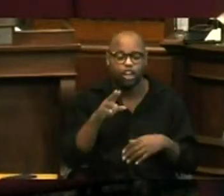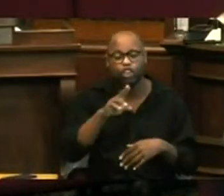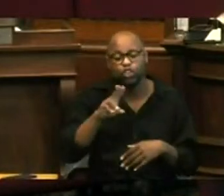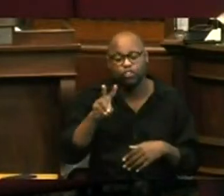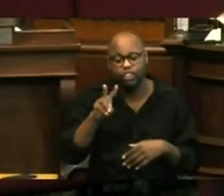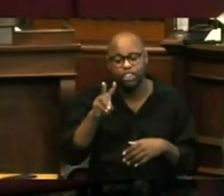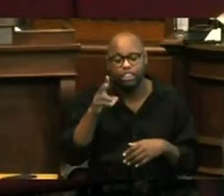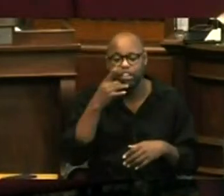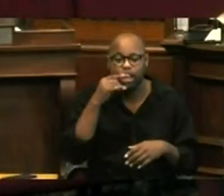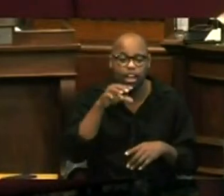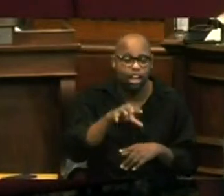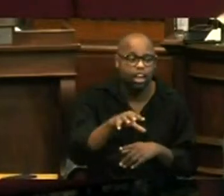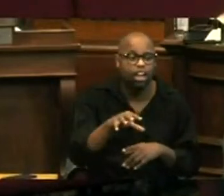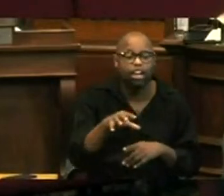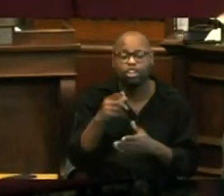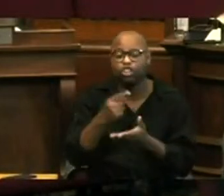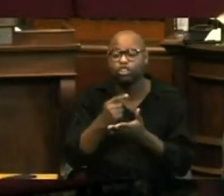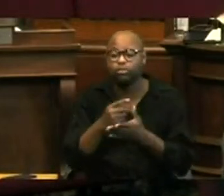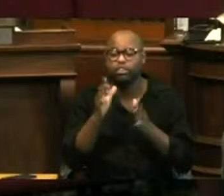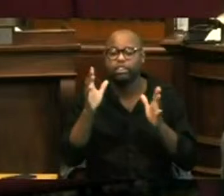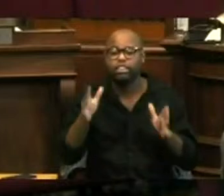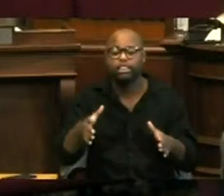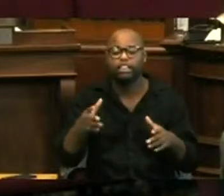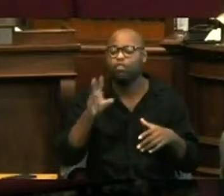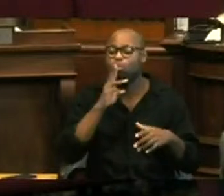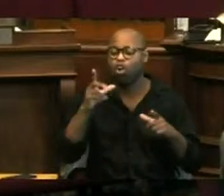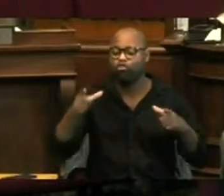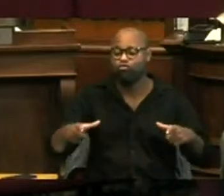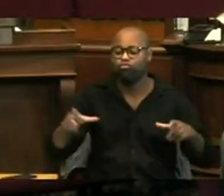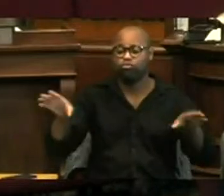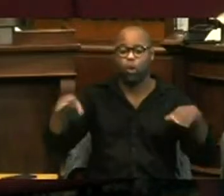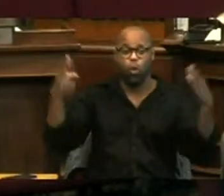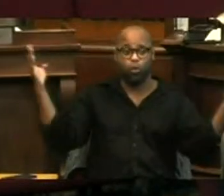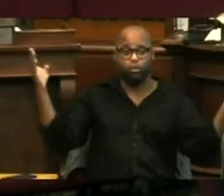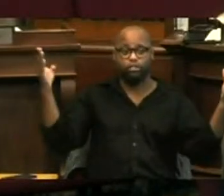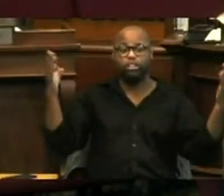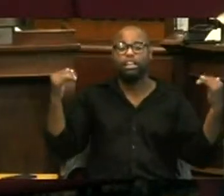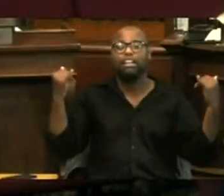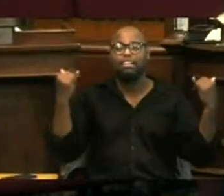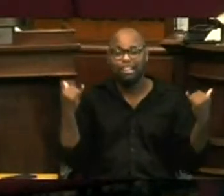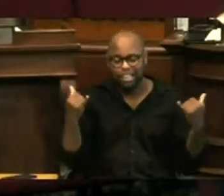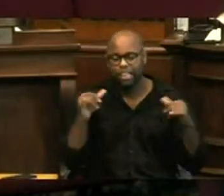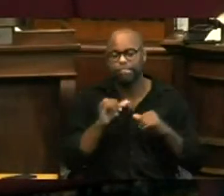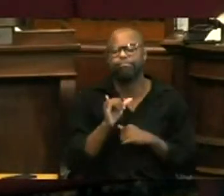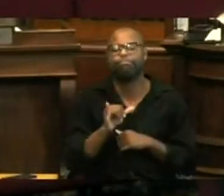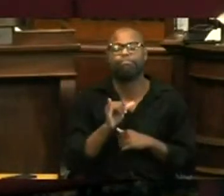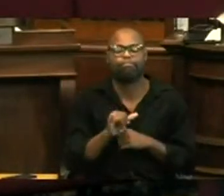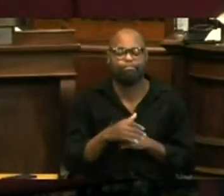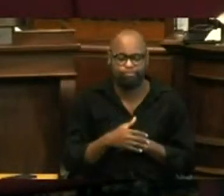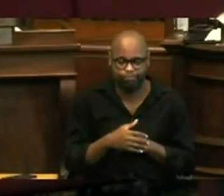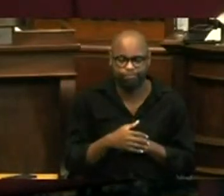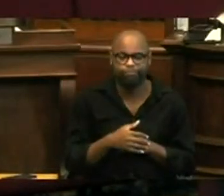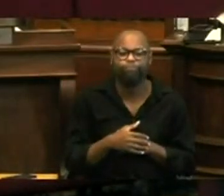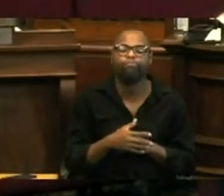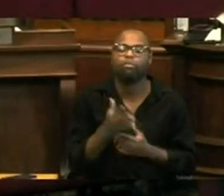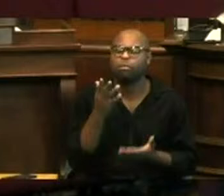communities who chose UV light or treatment and leaving the